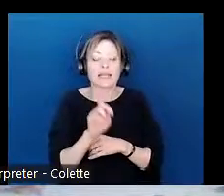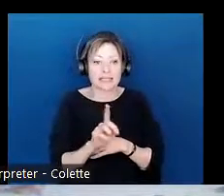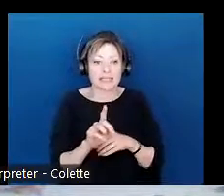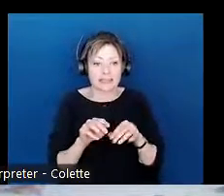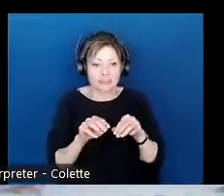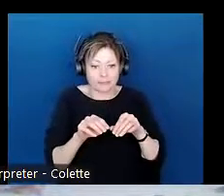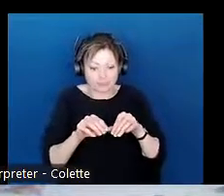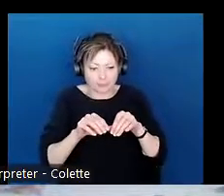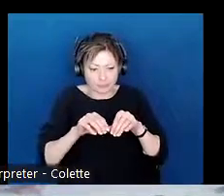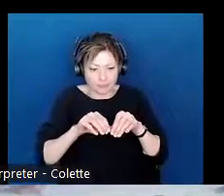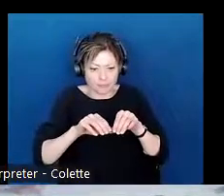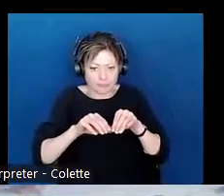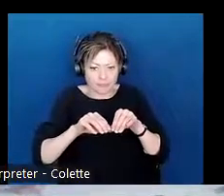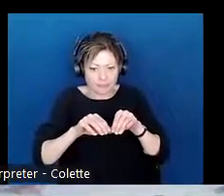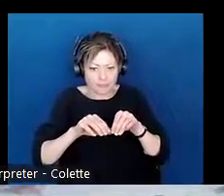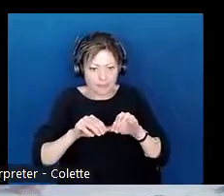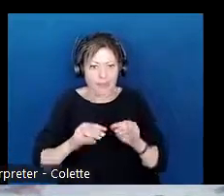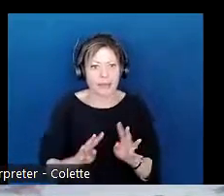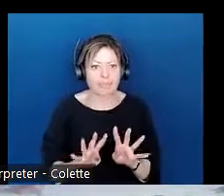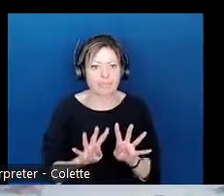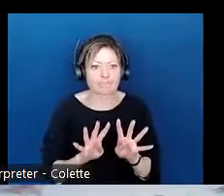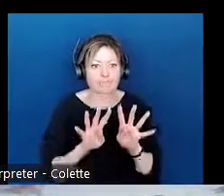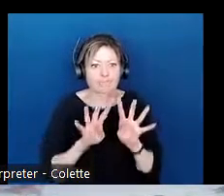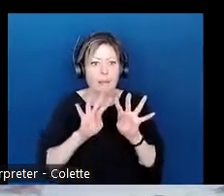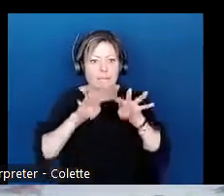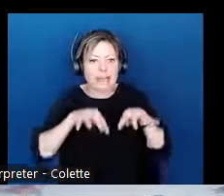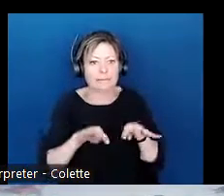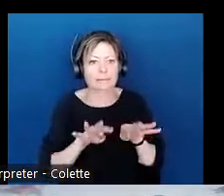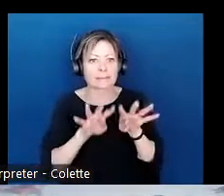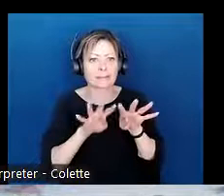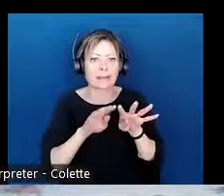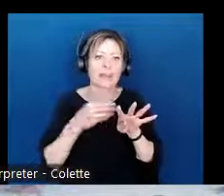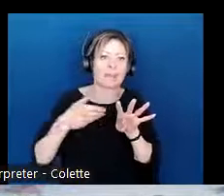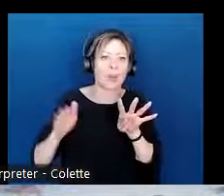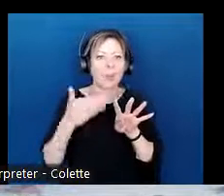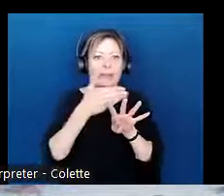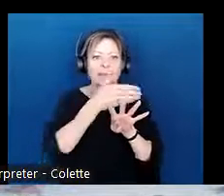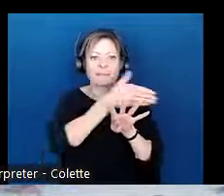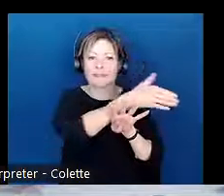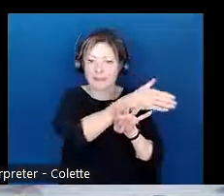and bent over and then they're sort of weaved in between which you should be able to see shortly